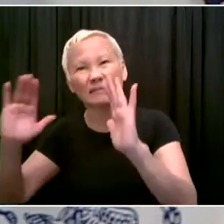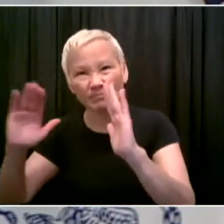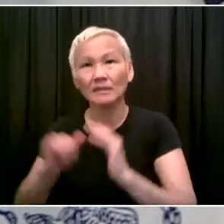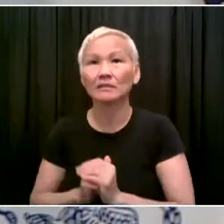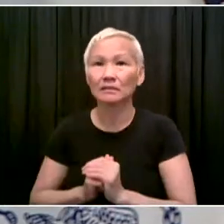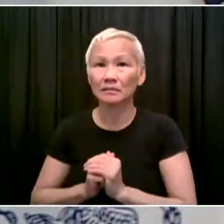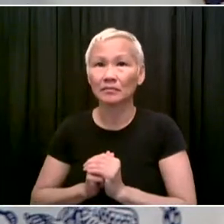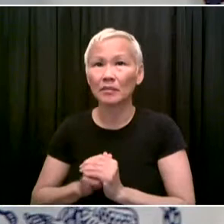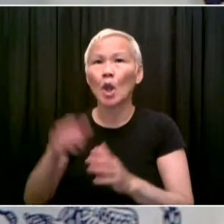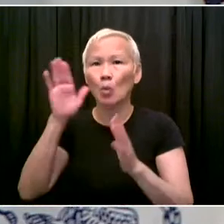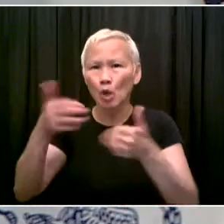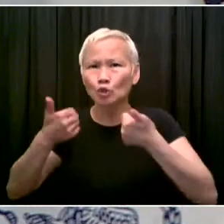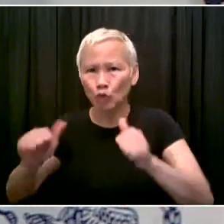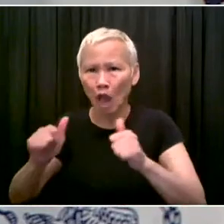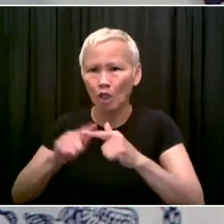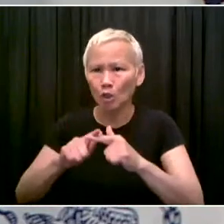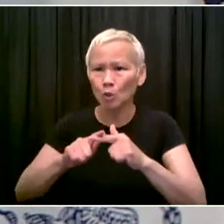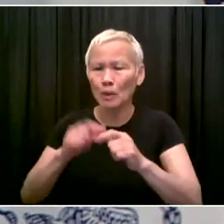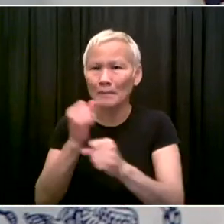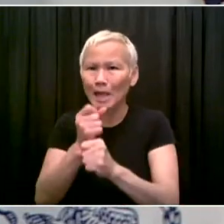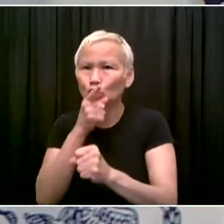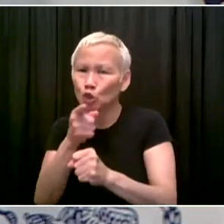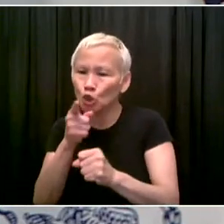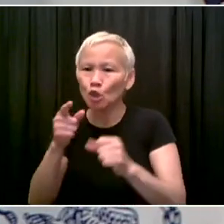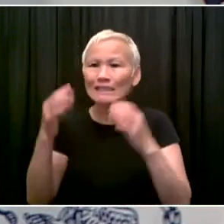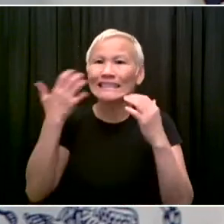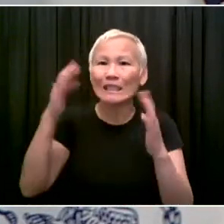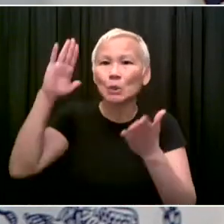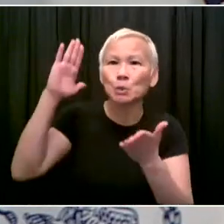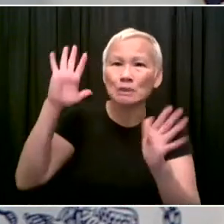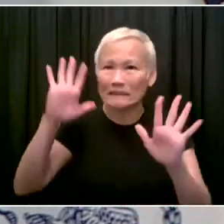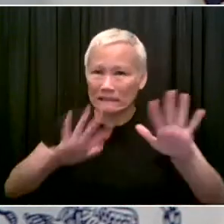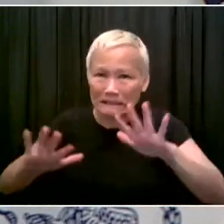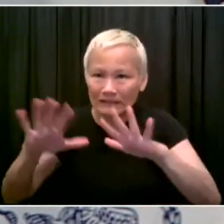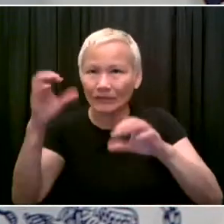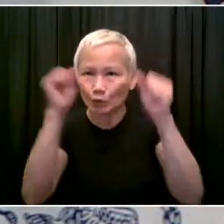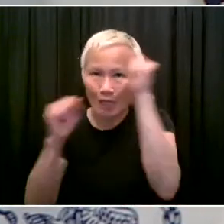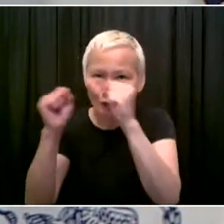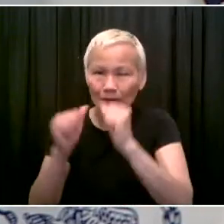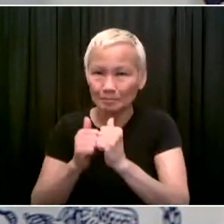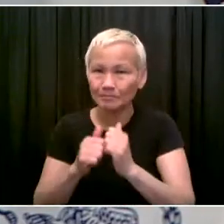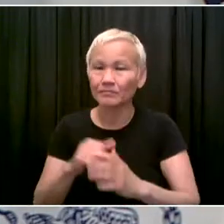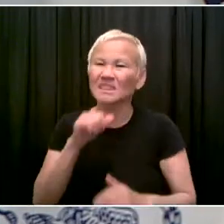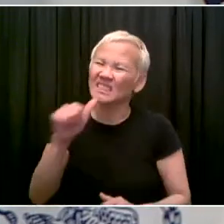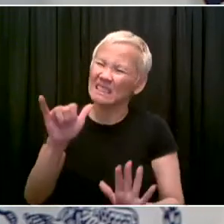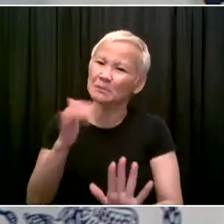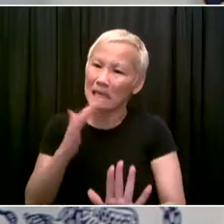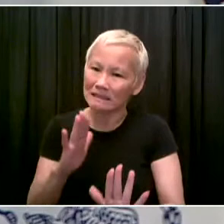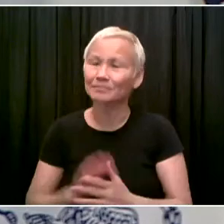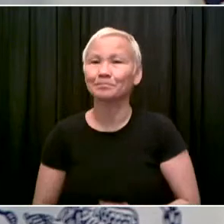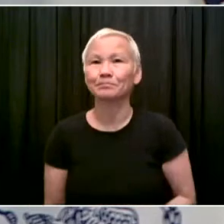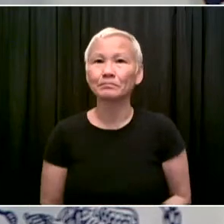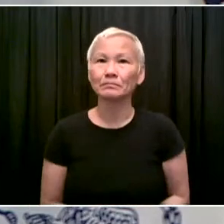ADVISORY WE EXPECT, THANK GOLED SS THAN LAST WEEK AND LESS THAN WHAT WE WILL HAVE THE DAY. IT IS SOMETHING WE HAVE TO WORK WITH AND WE WILL KEEP PEOPLE SAFE